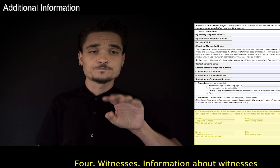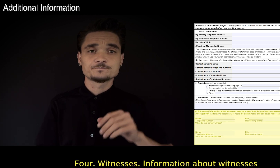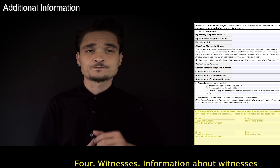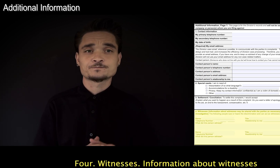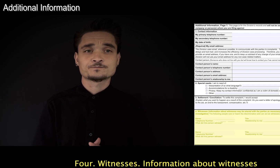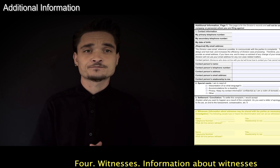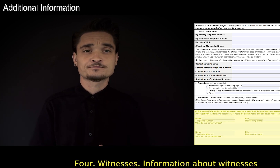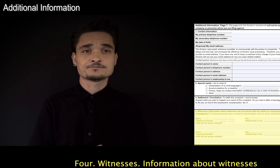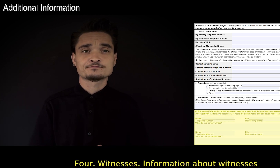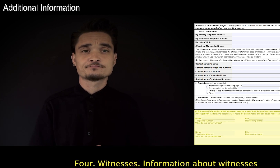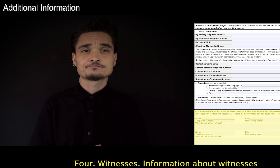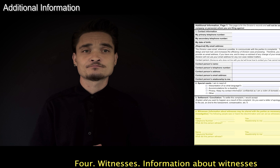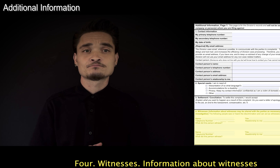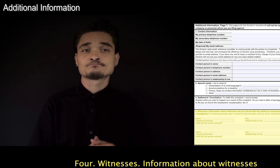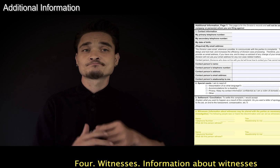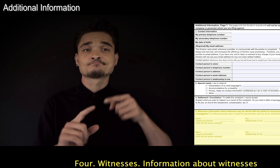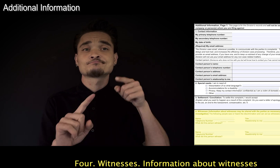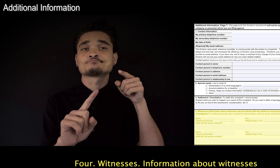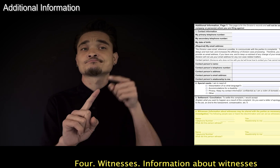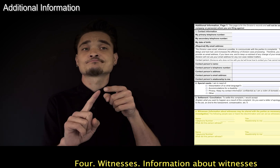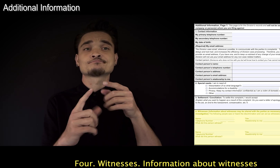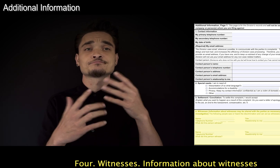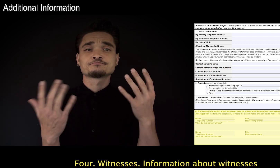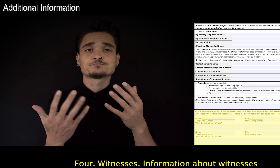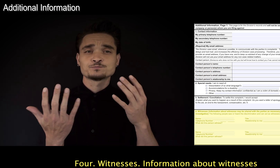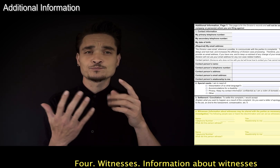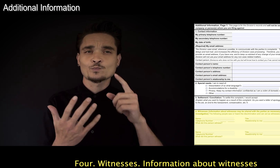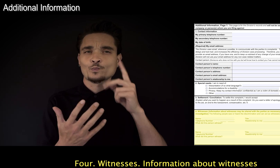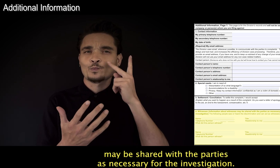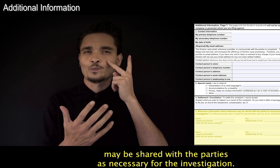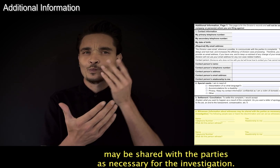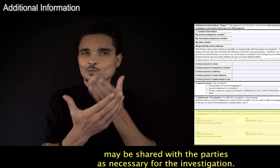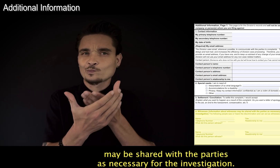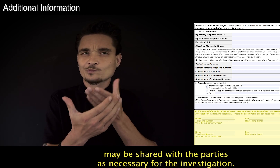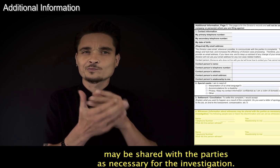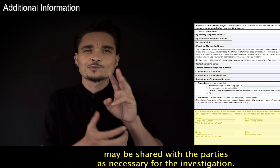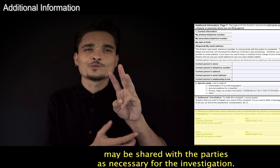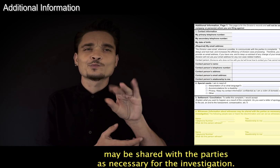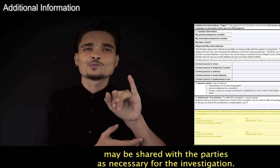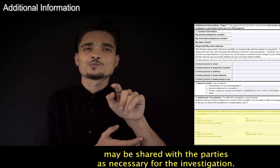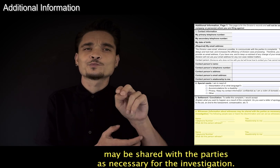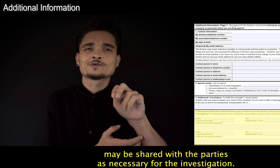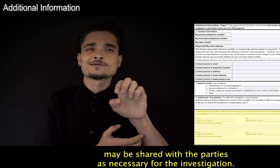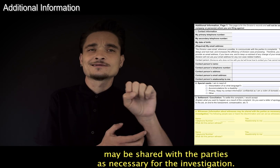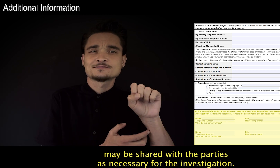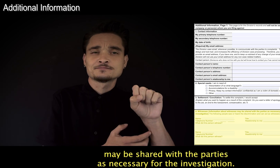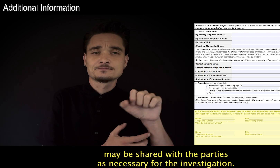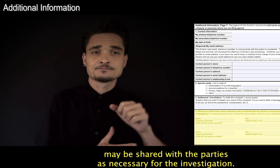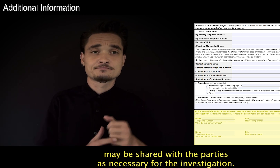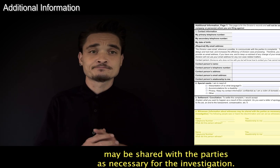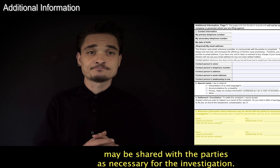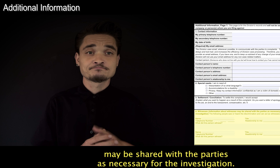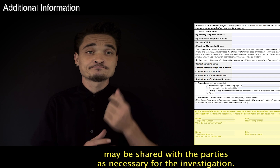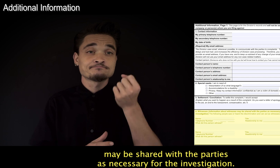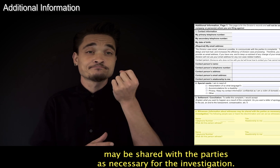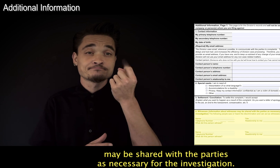Four. Witnesses. Information about witnesses may be shared with the parties as necessary for the investigation.